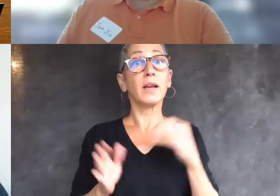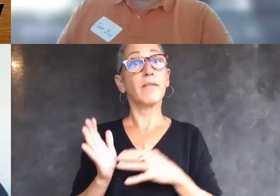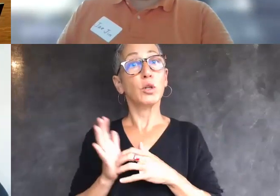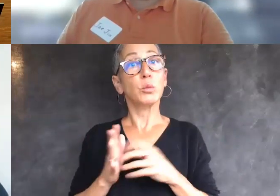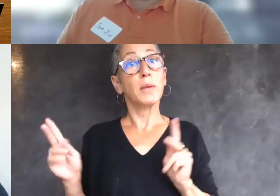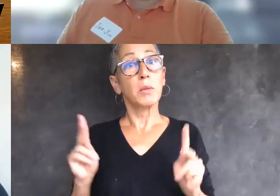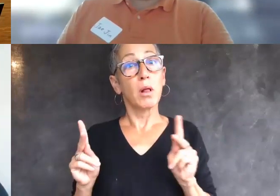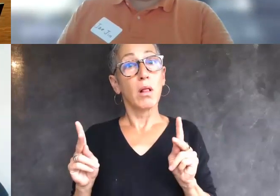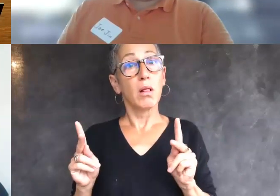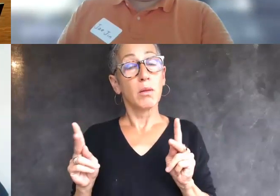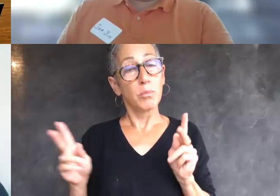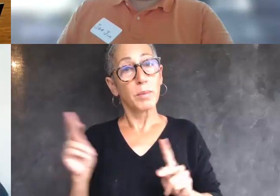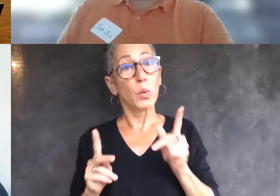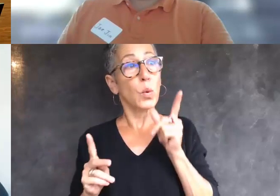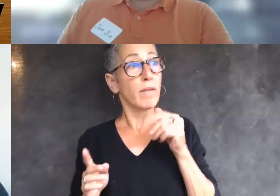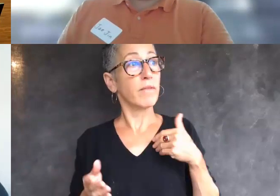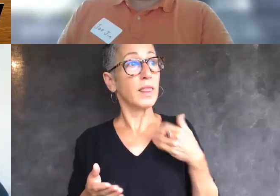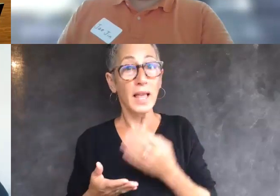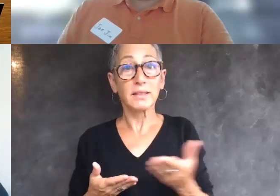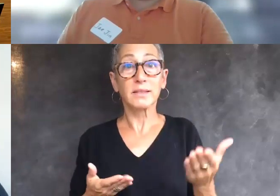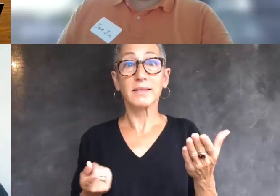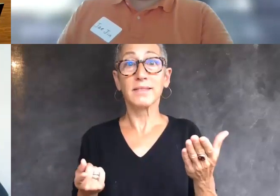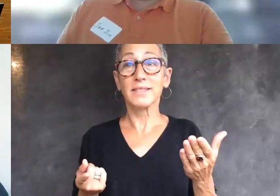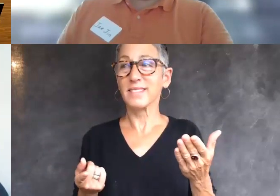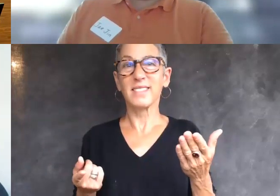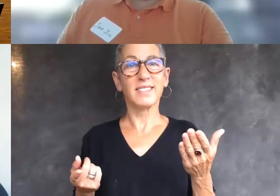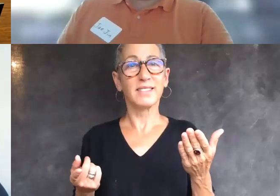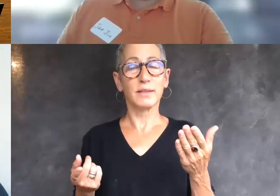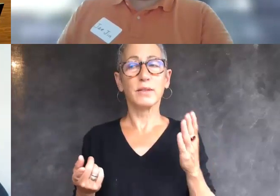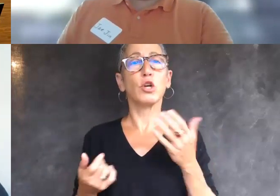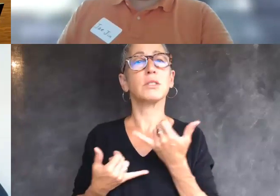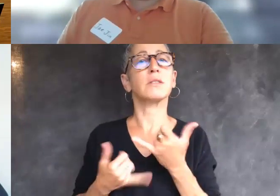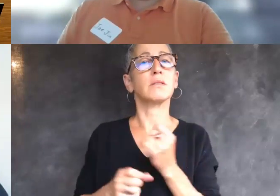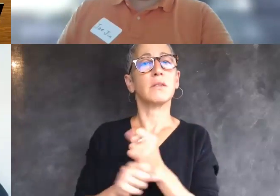that the people that are creating the conditions of harm